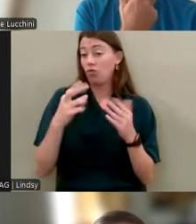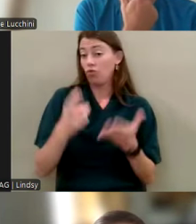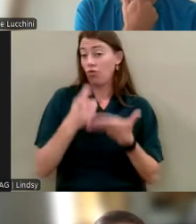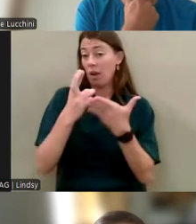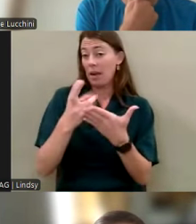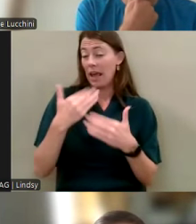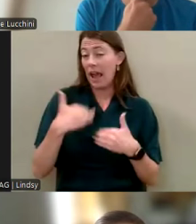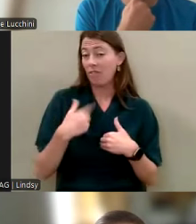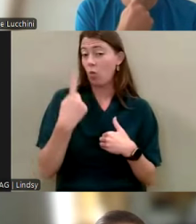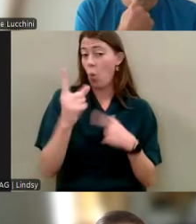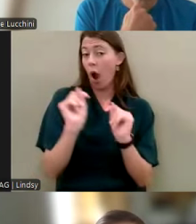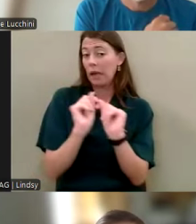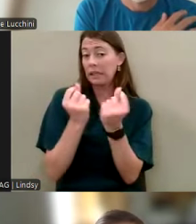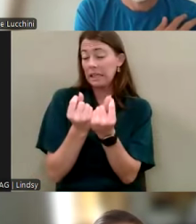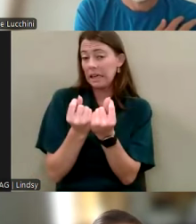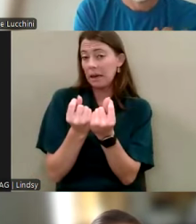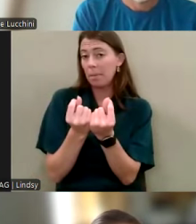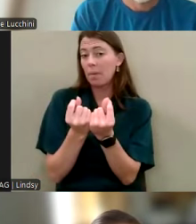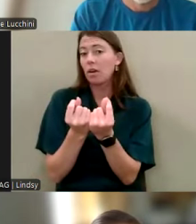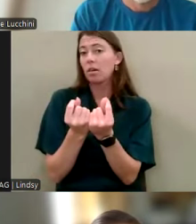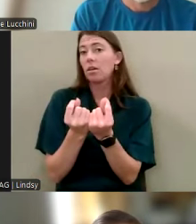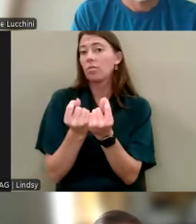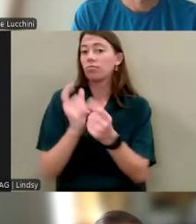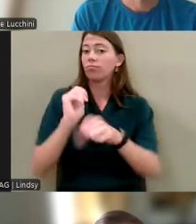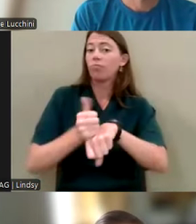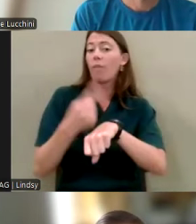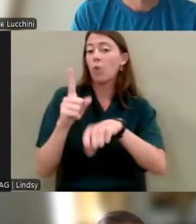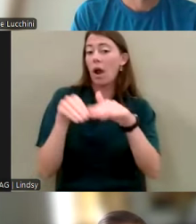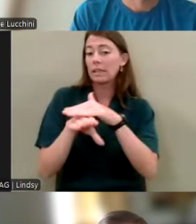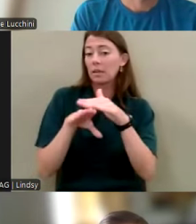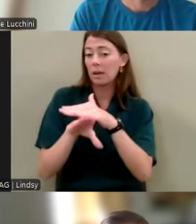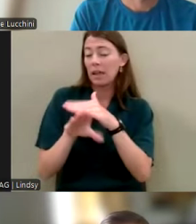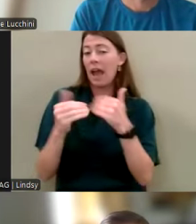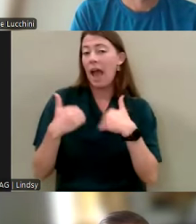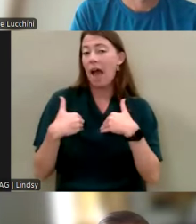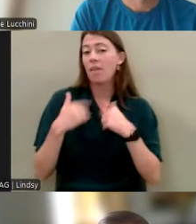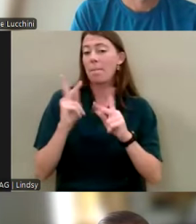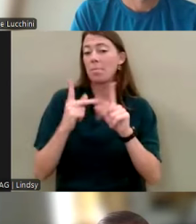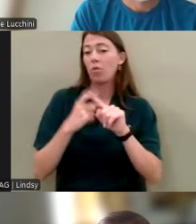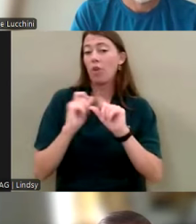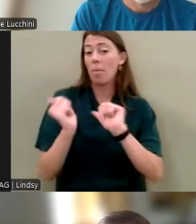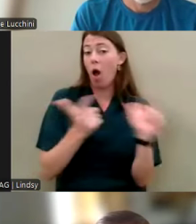representatives from different departments. >> JEFF ADAMS: We certainly recommend the